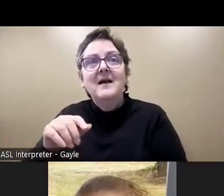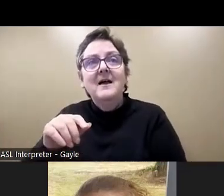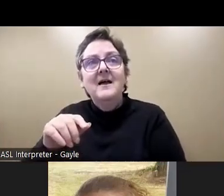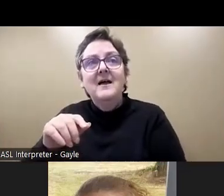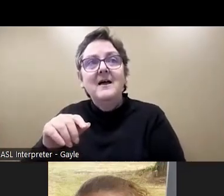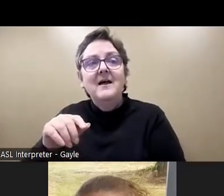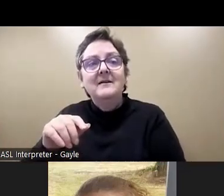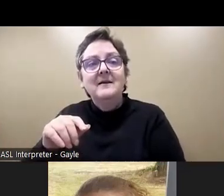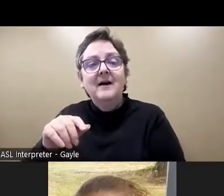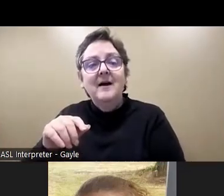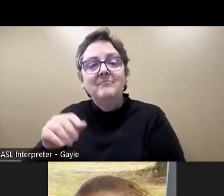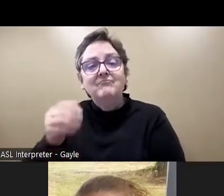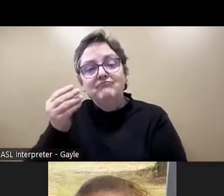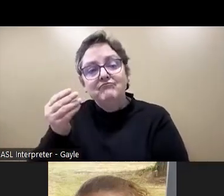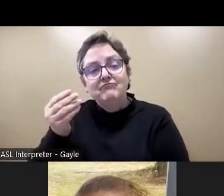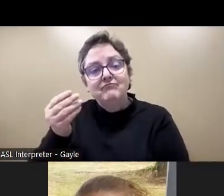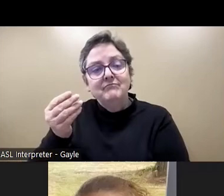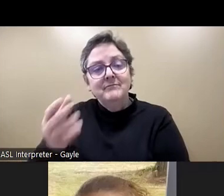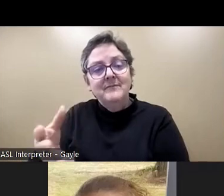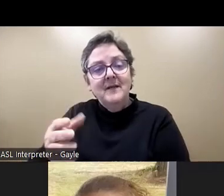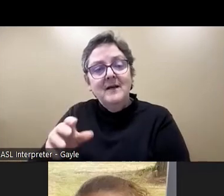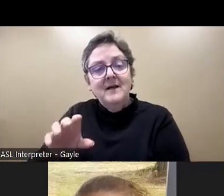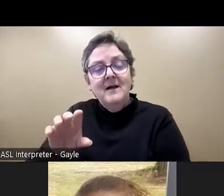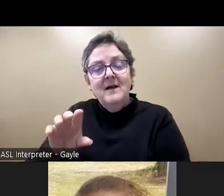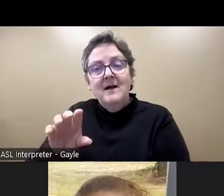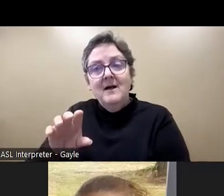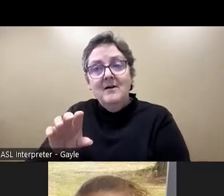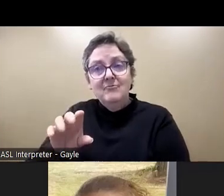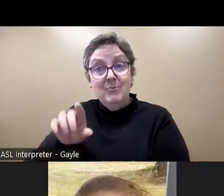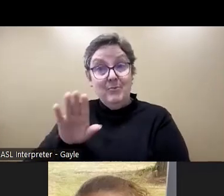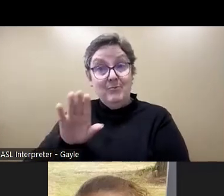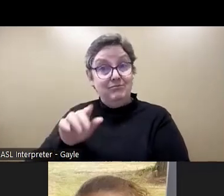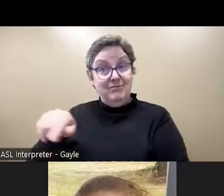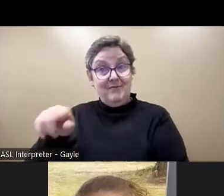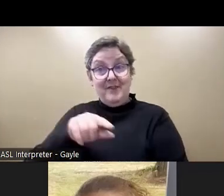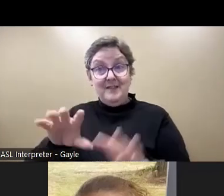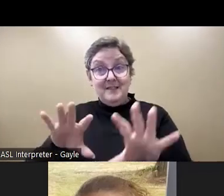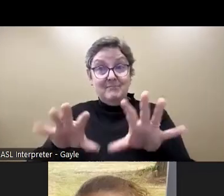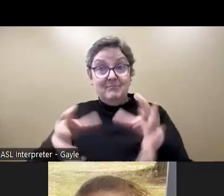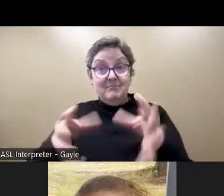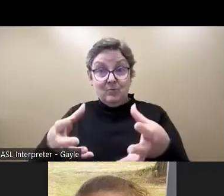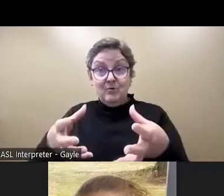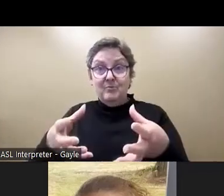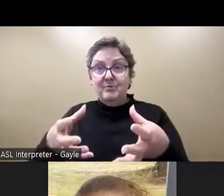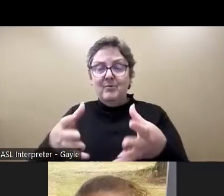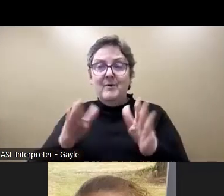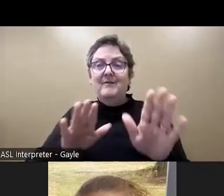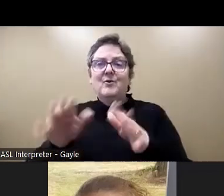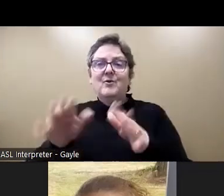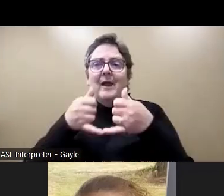we have some great awardee on this, on this breakout here, Chris and Michael are,